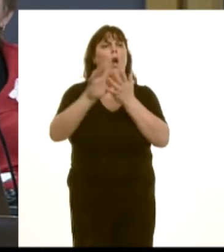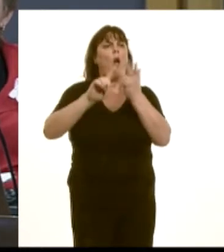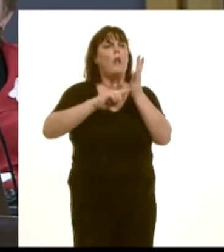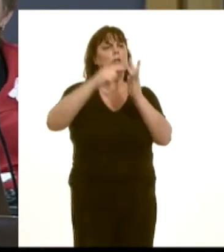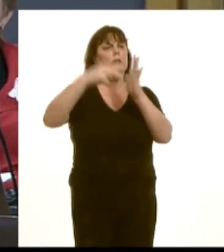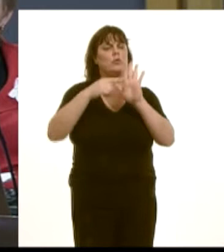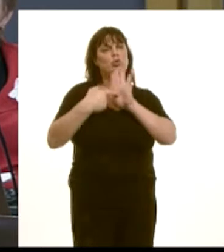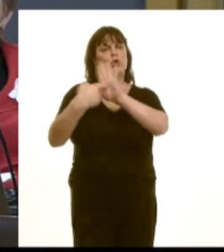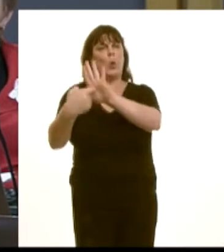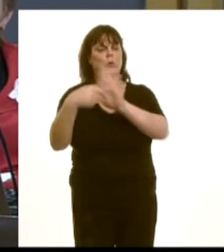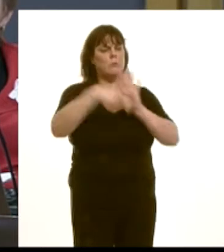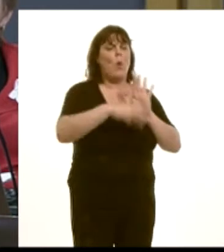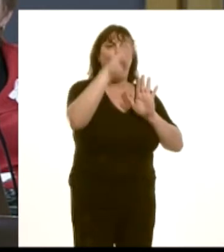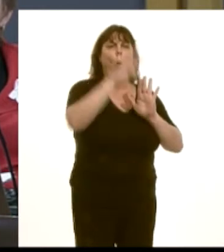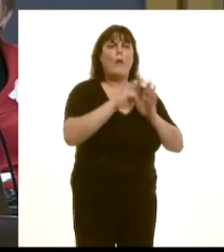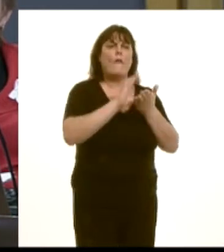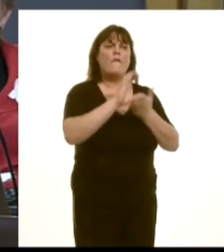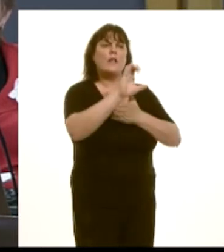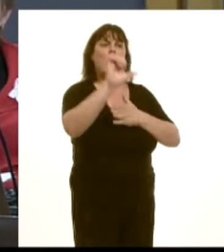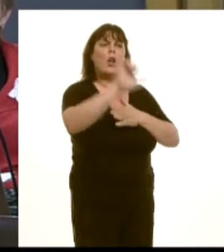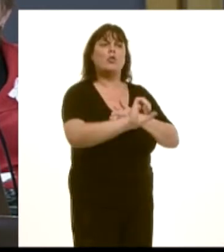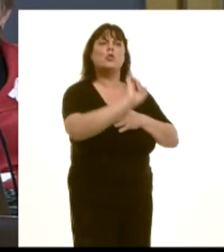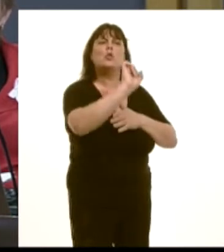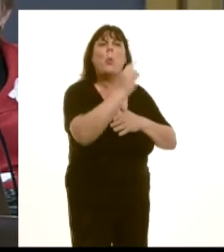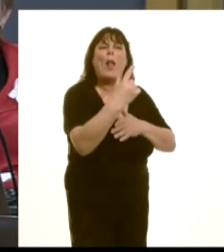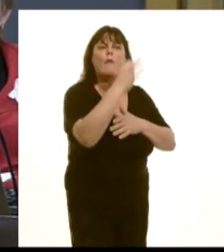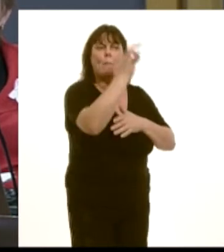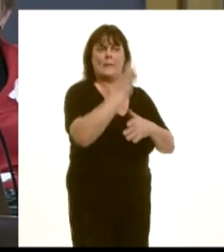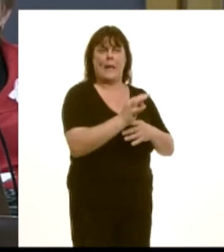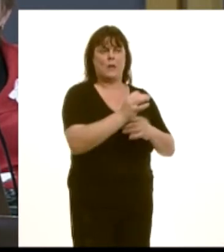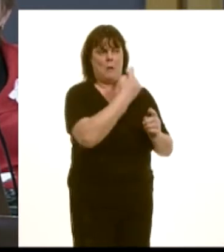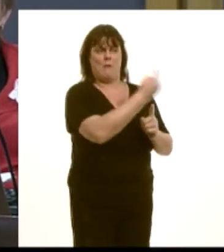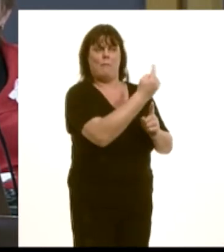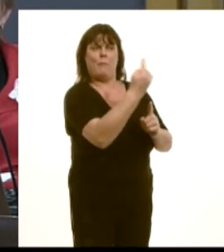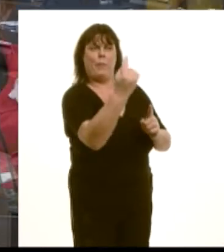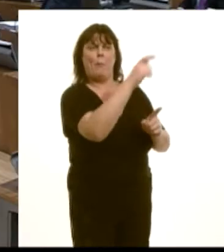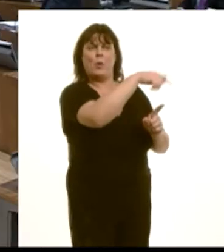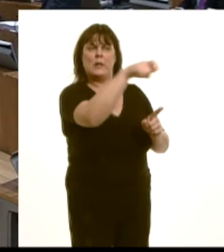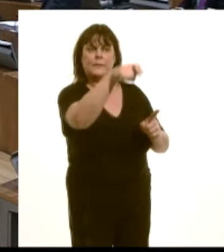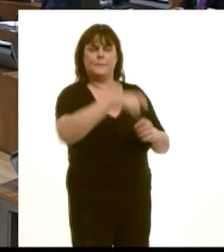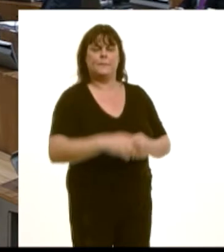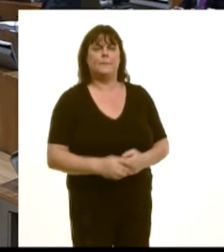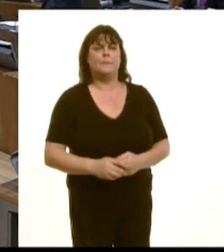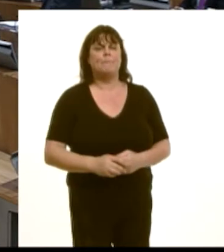Wales was funded at 112% per capita. Plaid Cymru's figure of 1.2 billion extra is